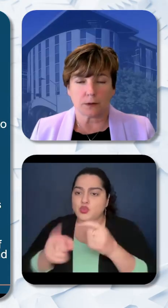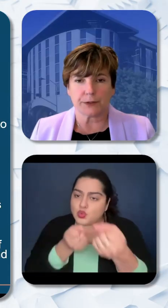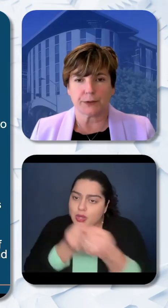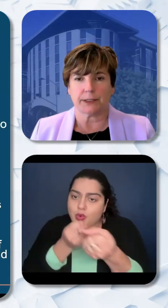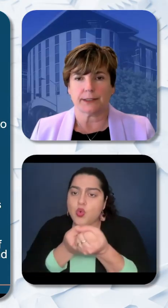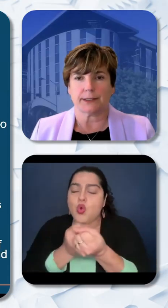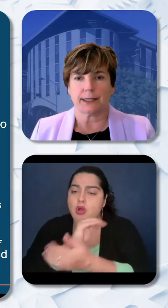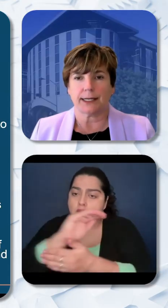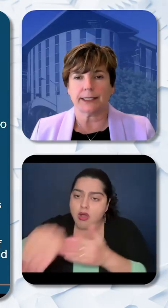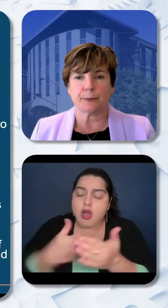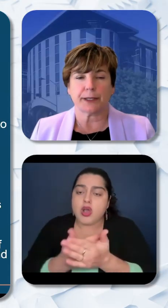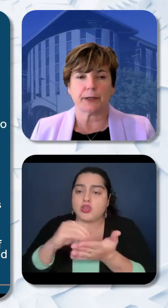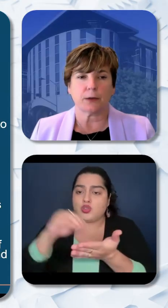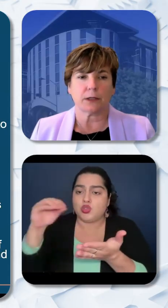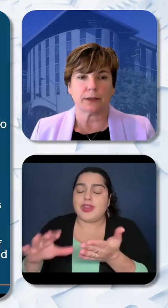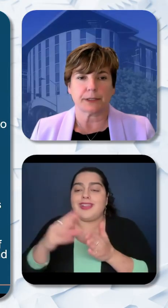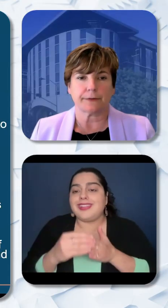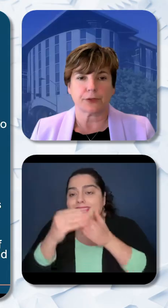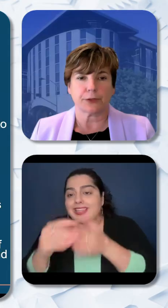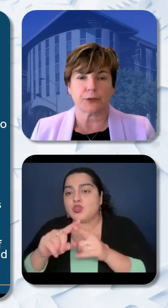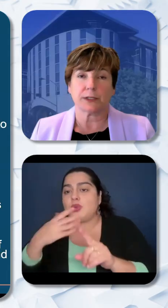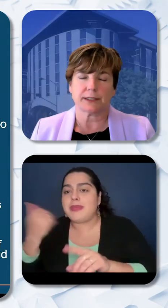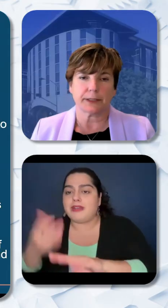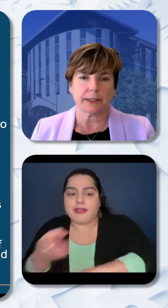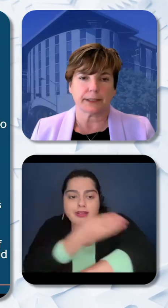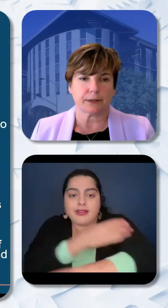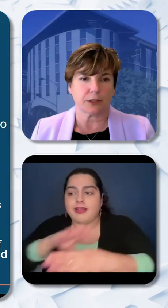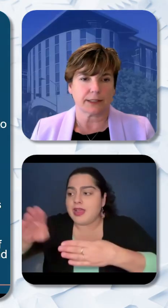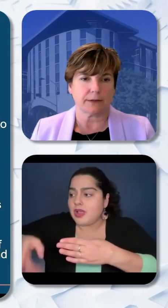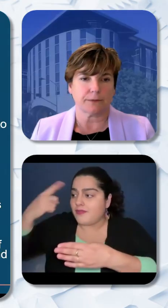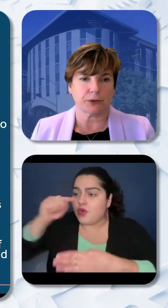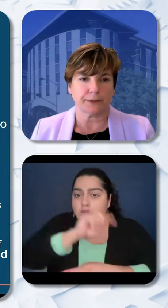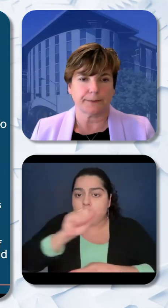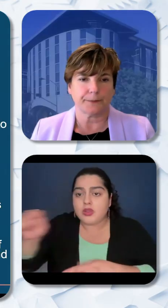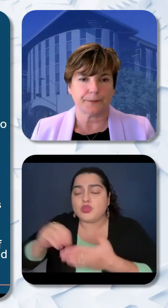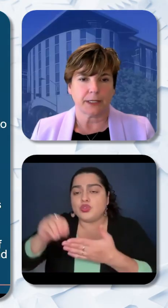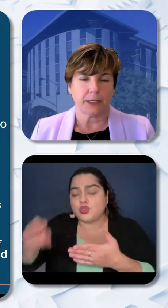all students, and lead to better outcomes for students with disabilities across California.